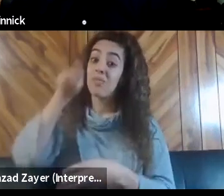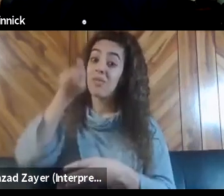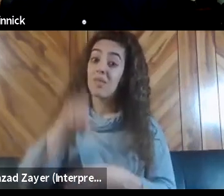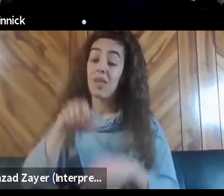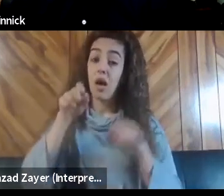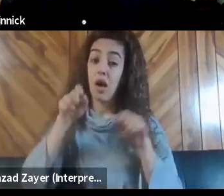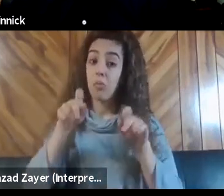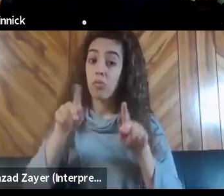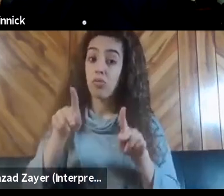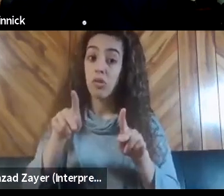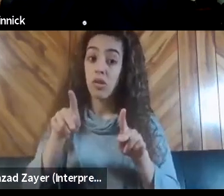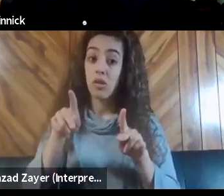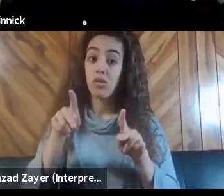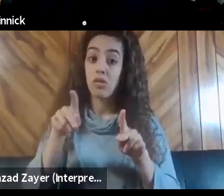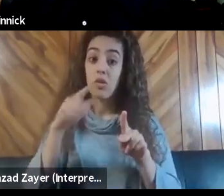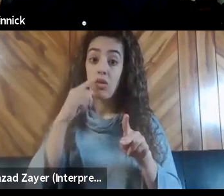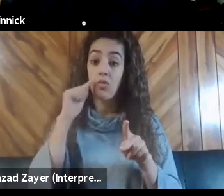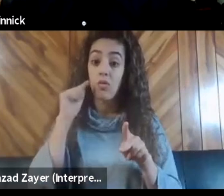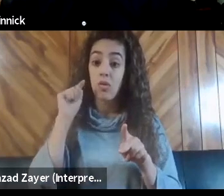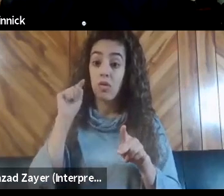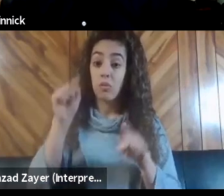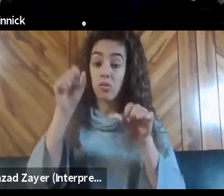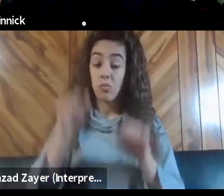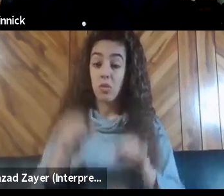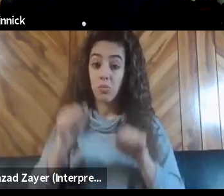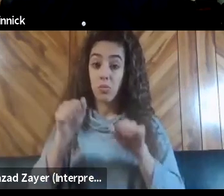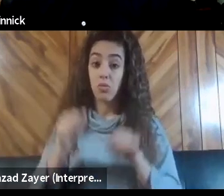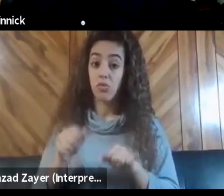be like, where they can live, like in a shelter where you were